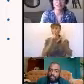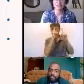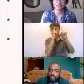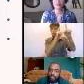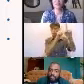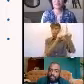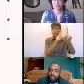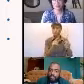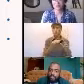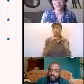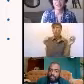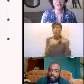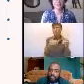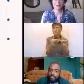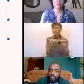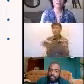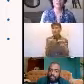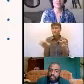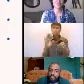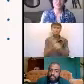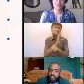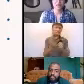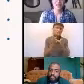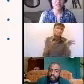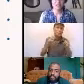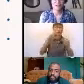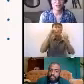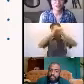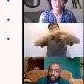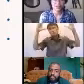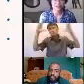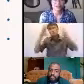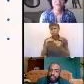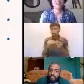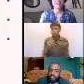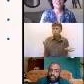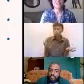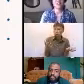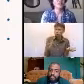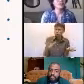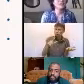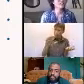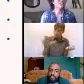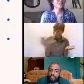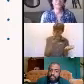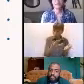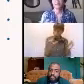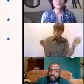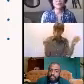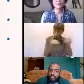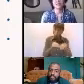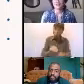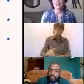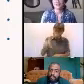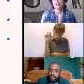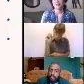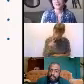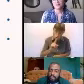comes with being able to say that your organization has an intersectional lens in hiring, in governance,